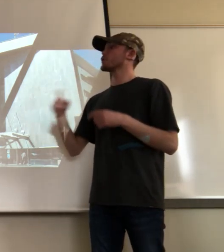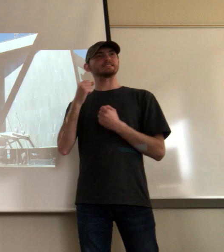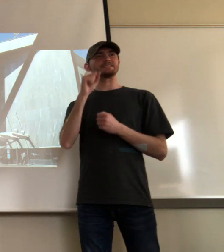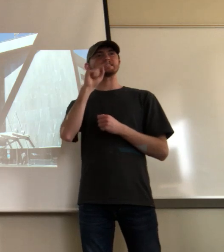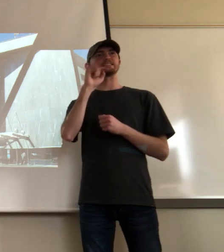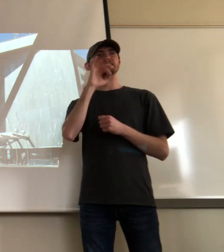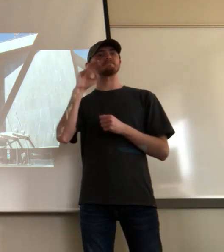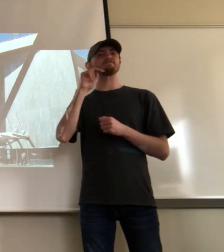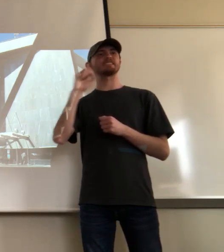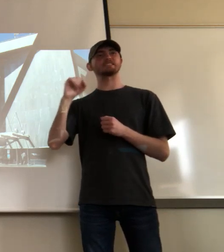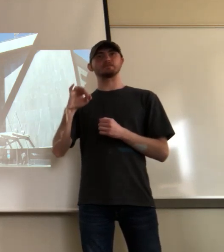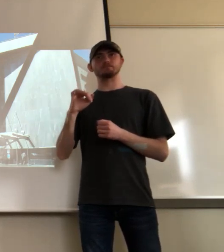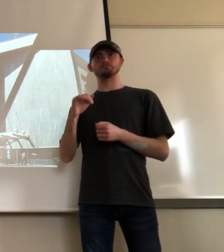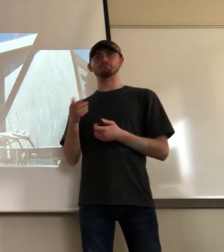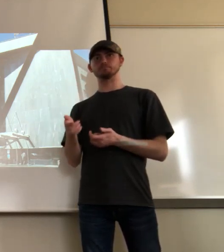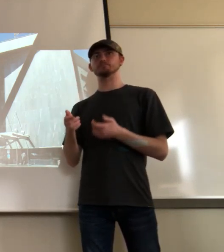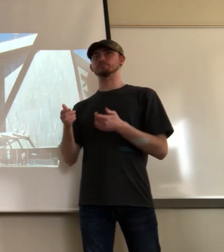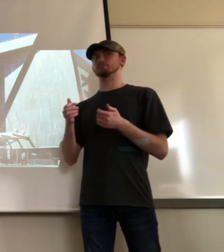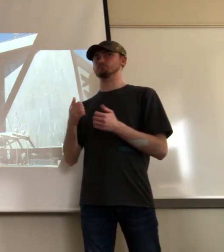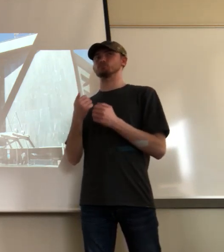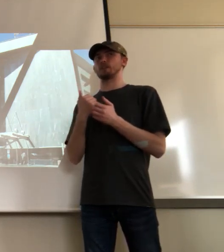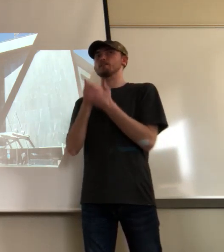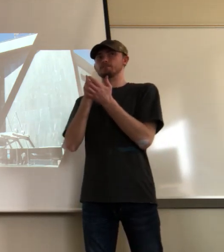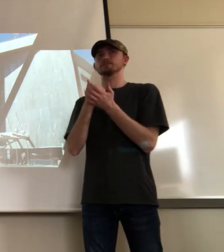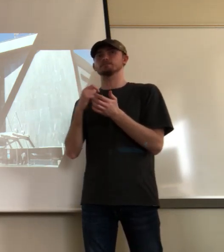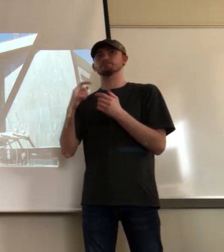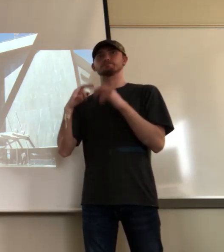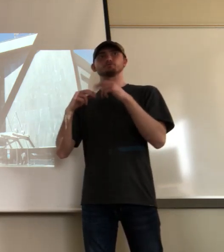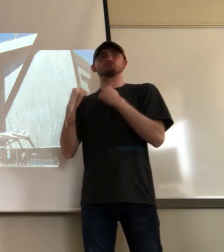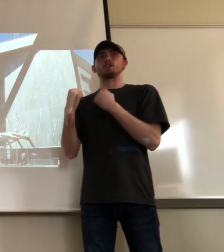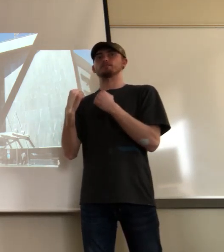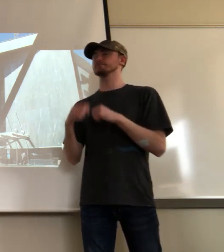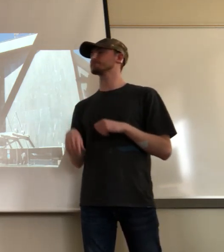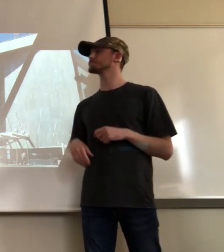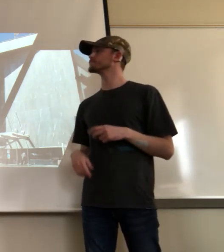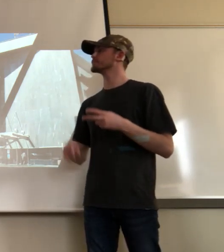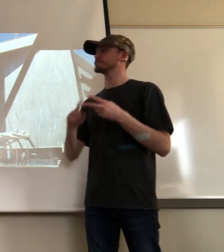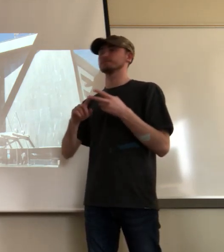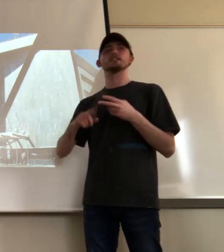The two factors to be considered are durability and the cost.